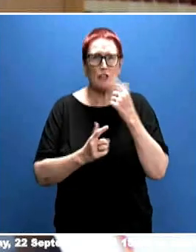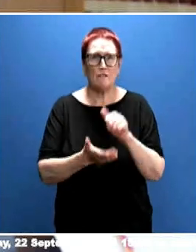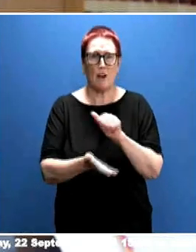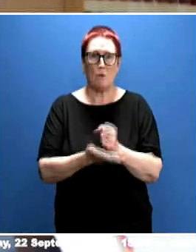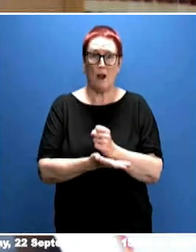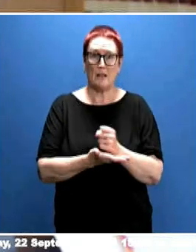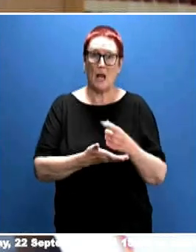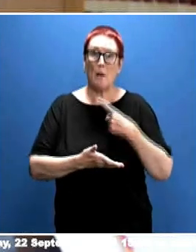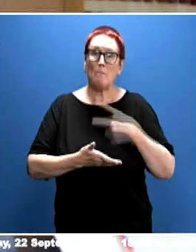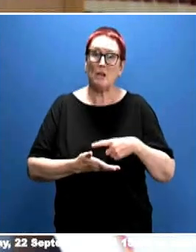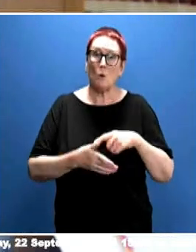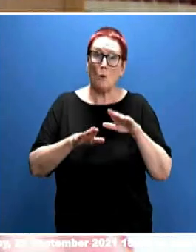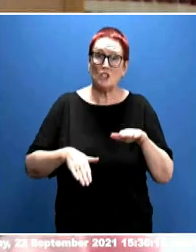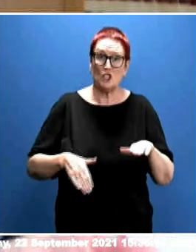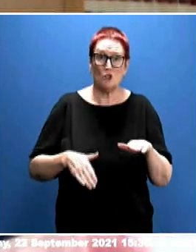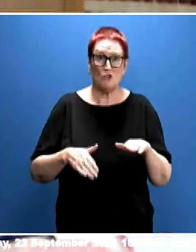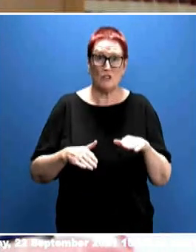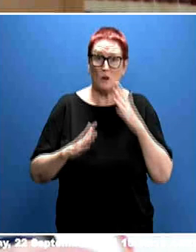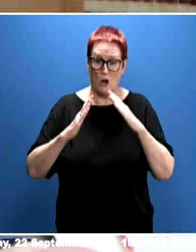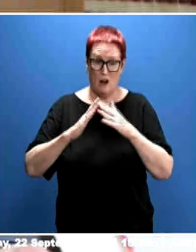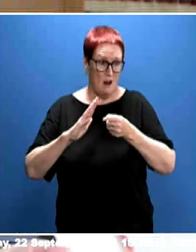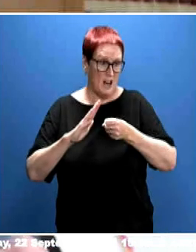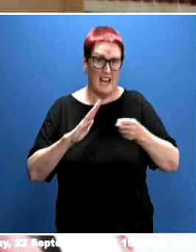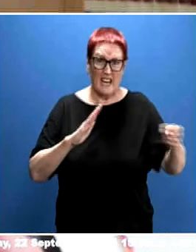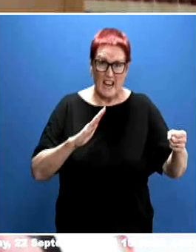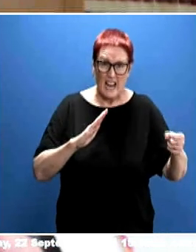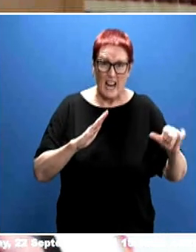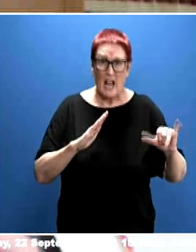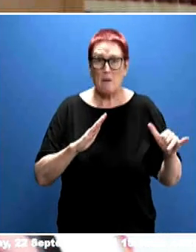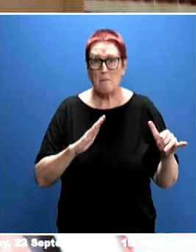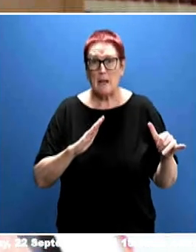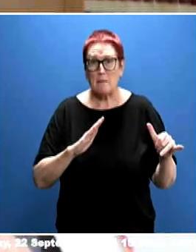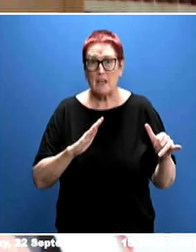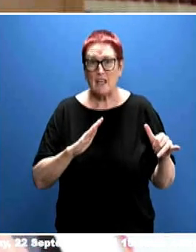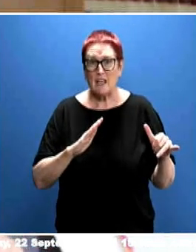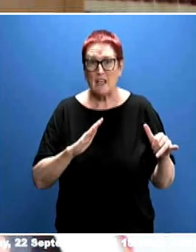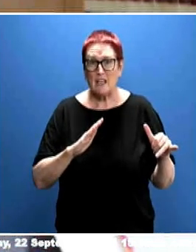come into care they may previously have had exposures to Banksia, so the data